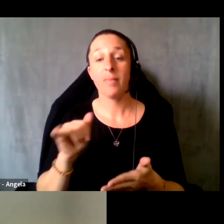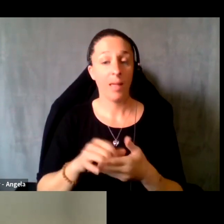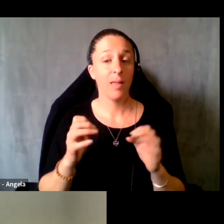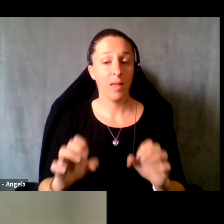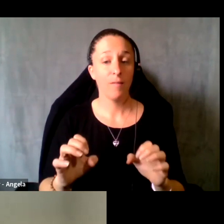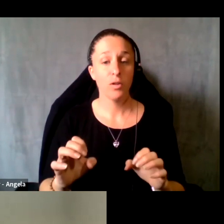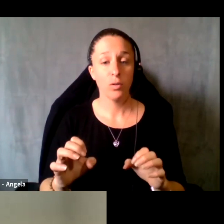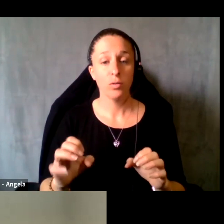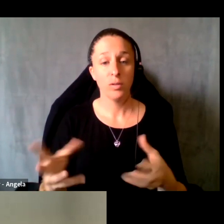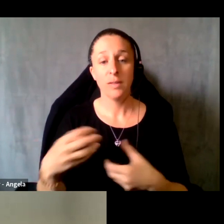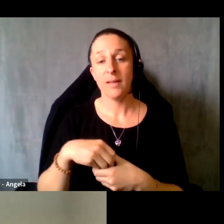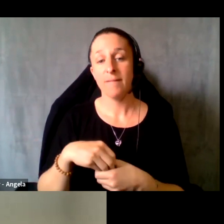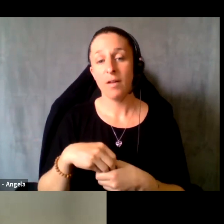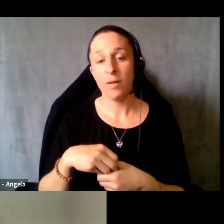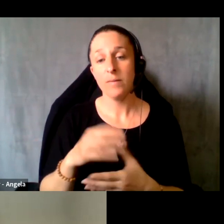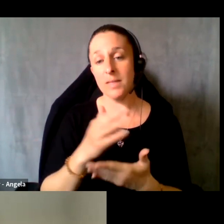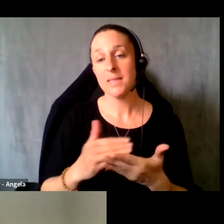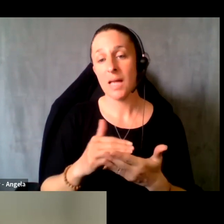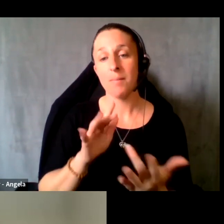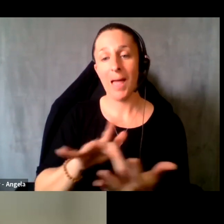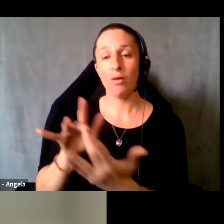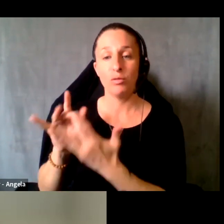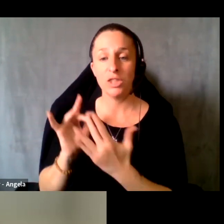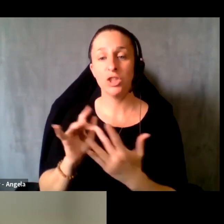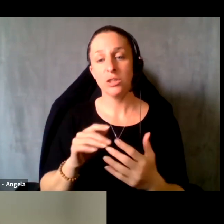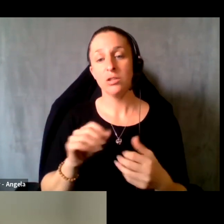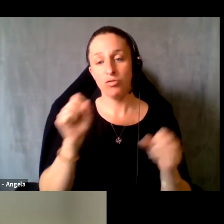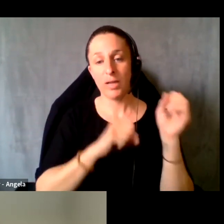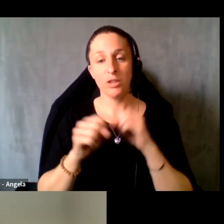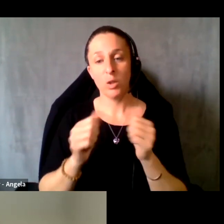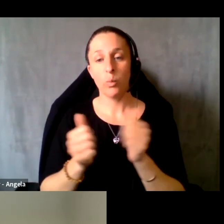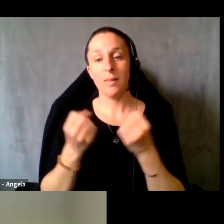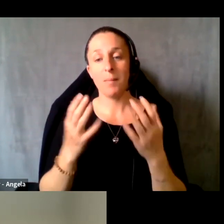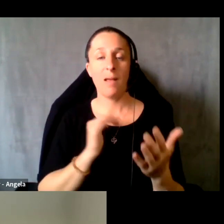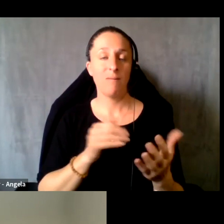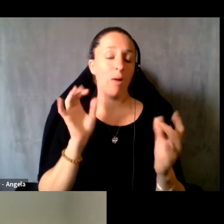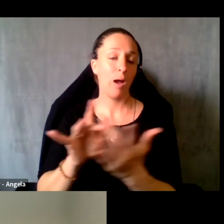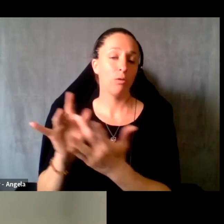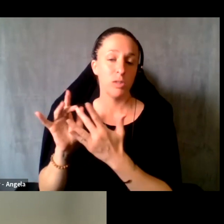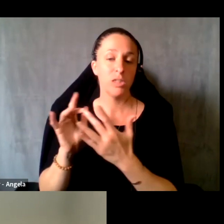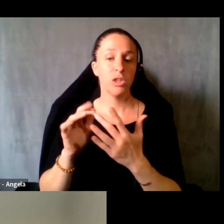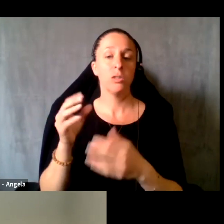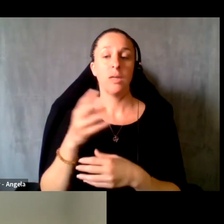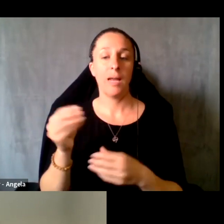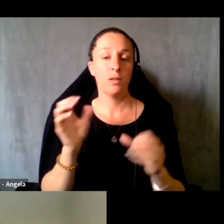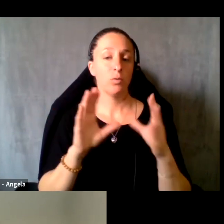some outreach strategies with many of our outreach and community partners in our various